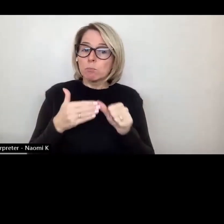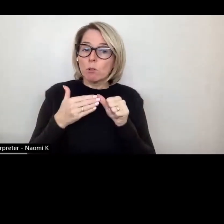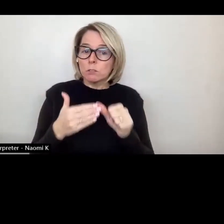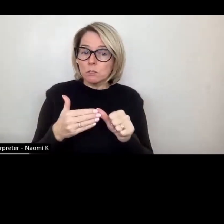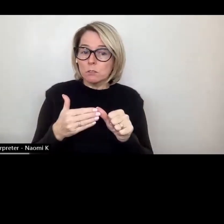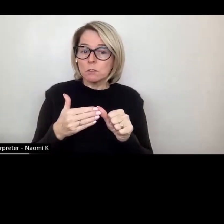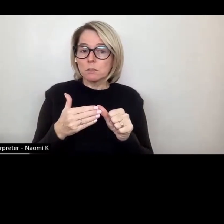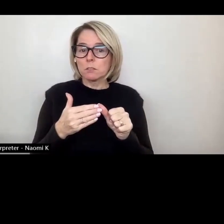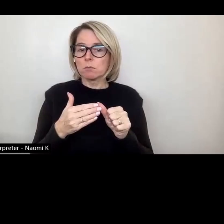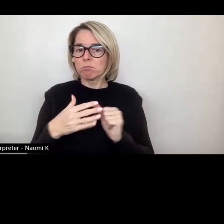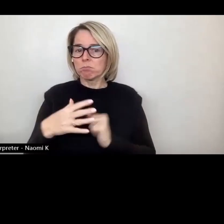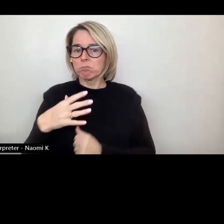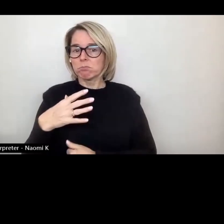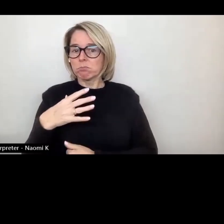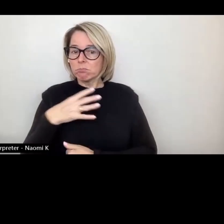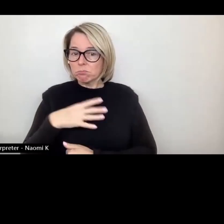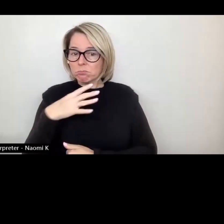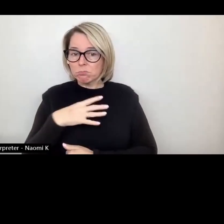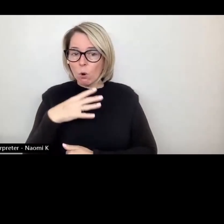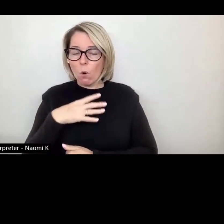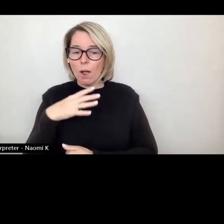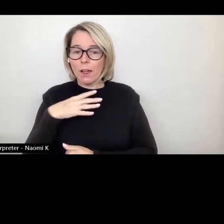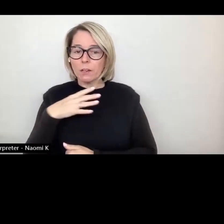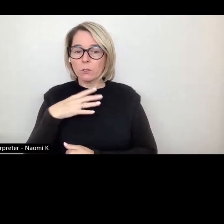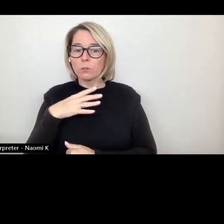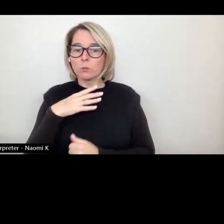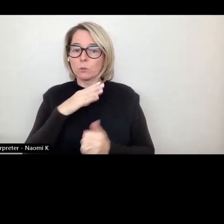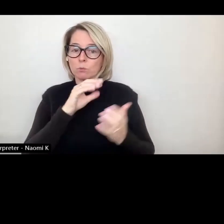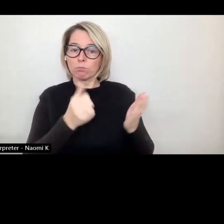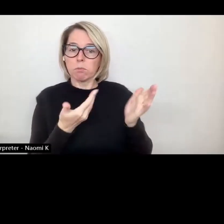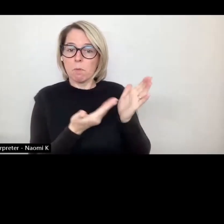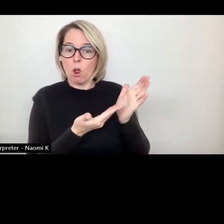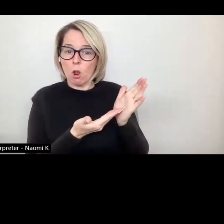or is target setting at the respondent's discretion?